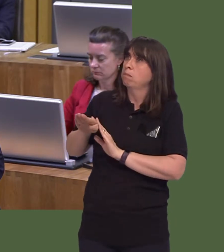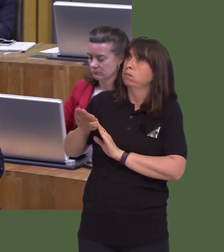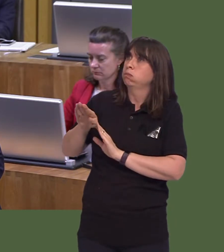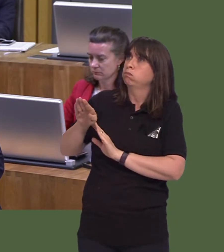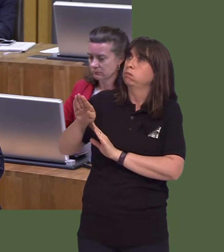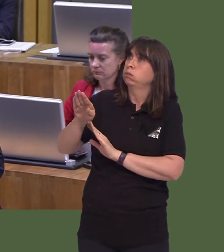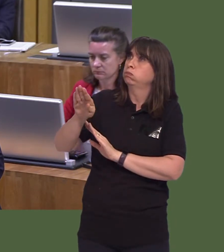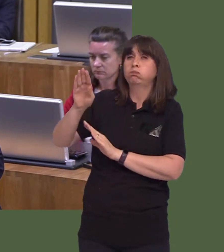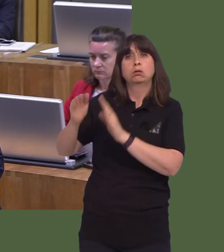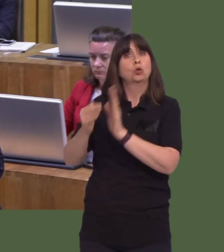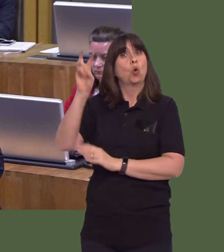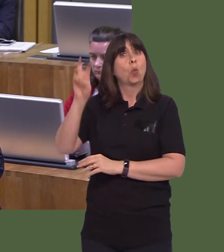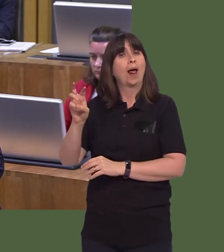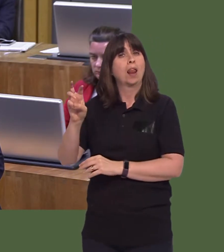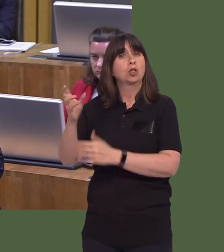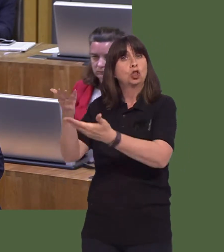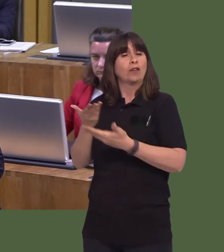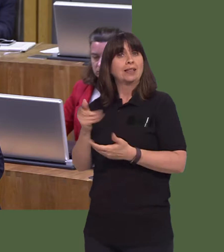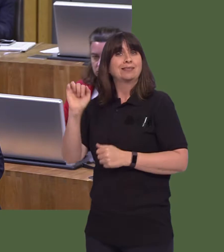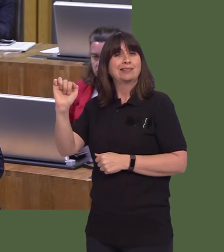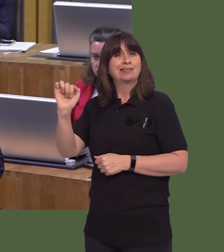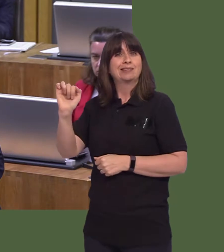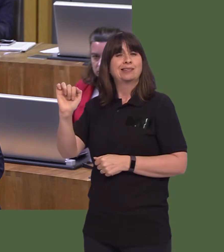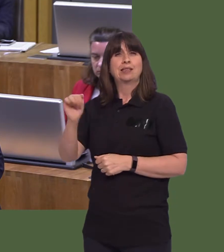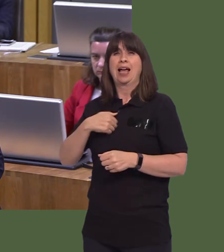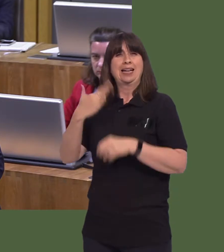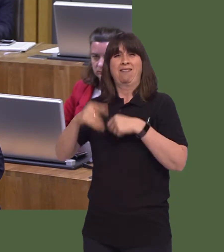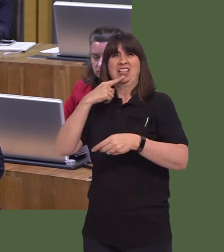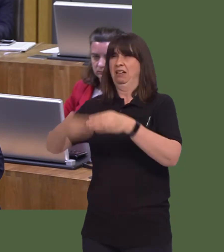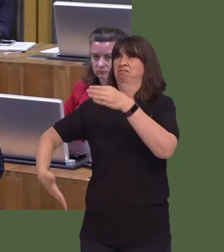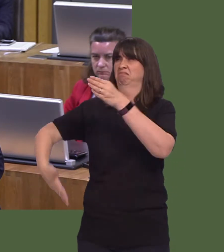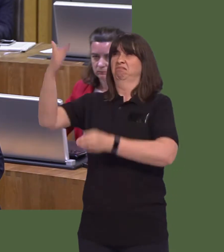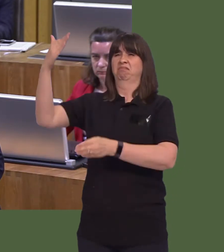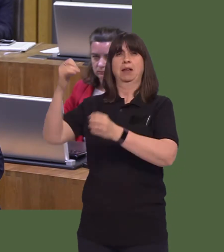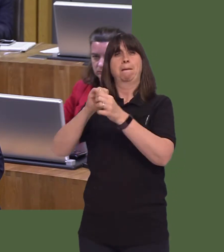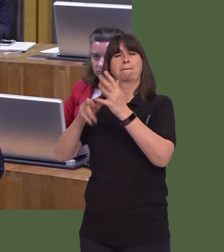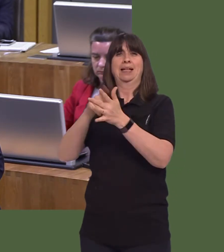I have never been prepared to put a time limit on when Betsi should come out of special measures.